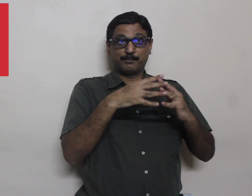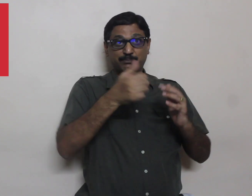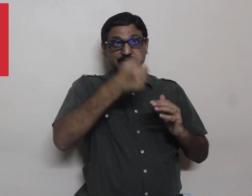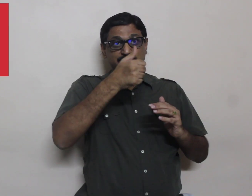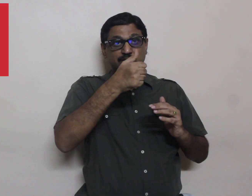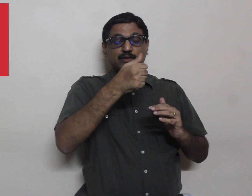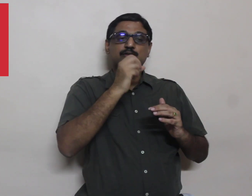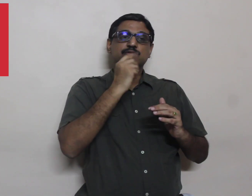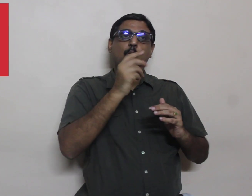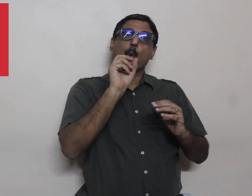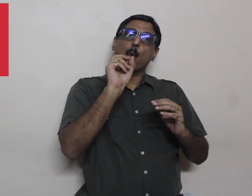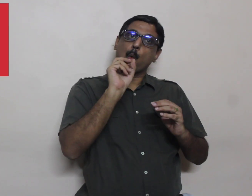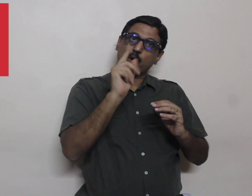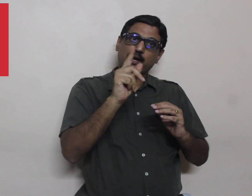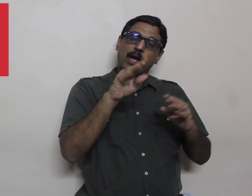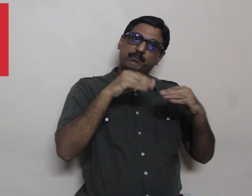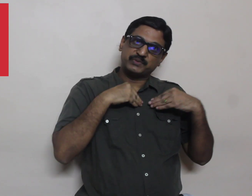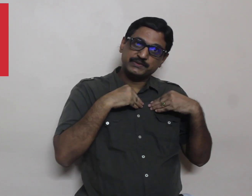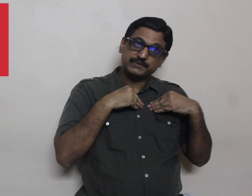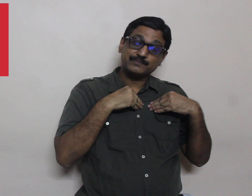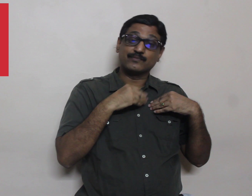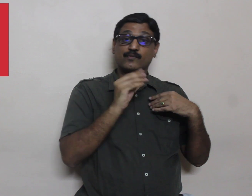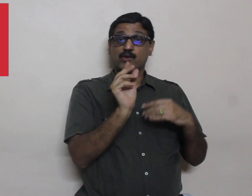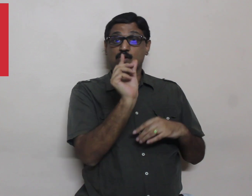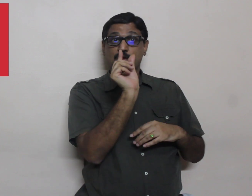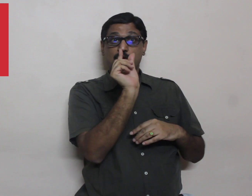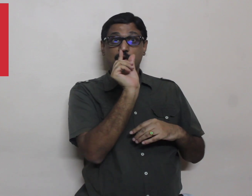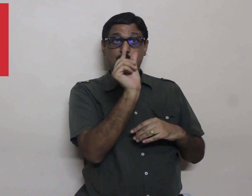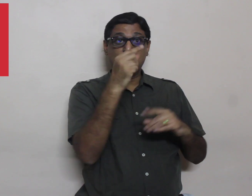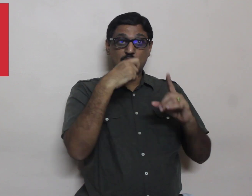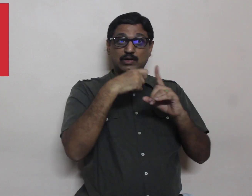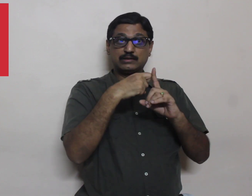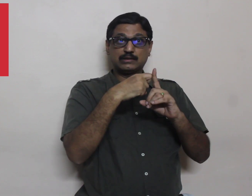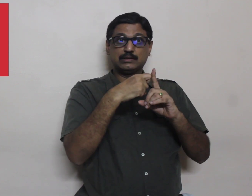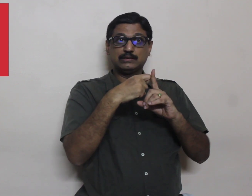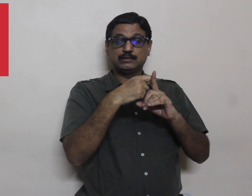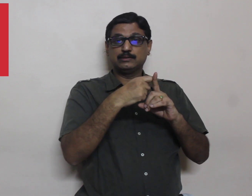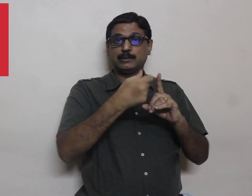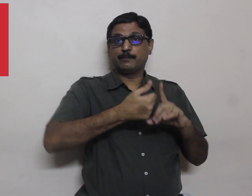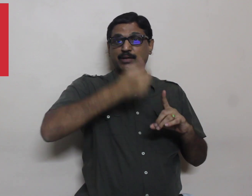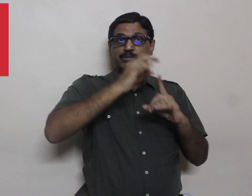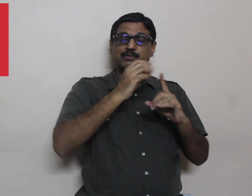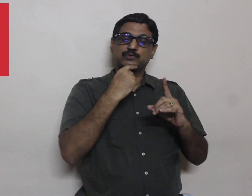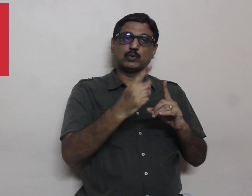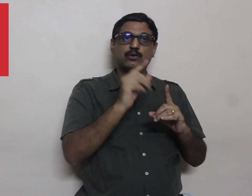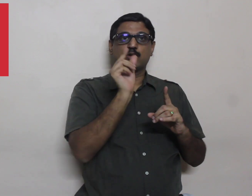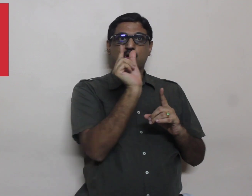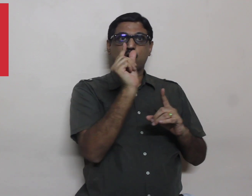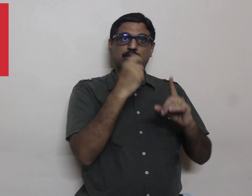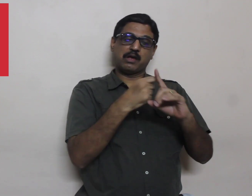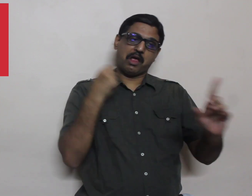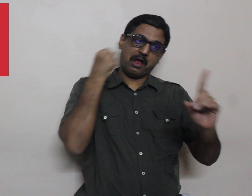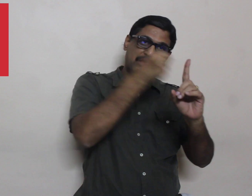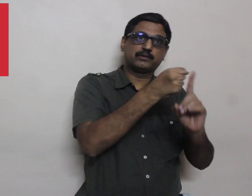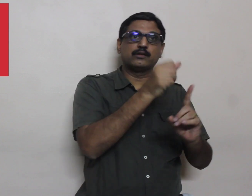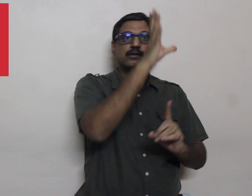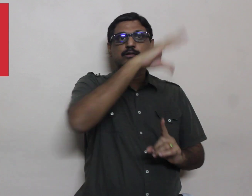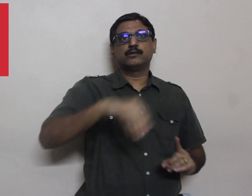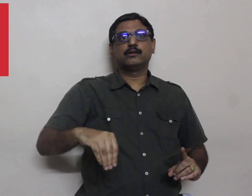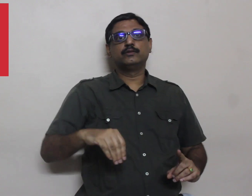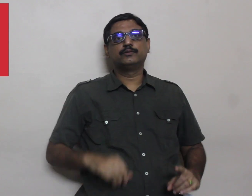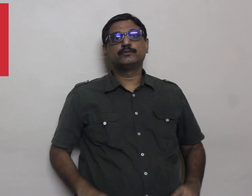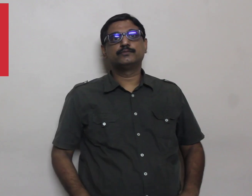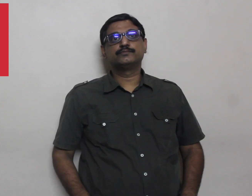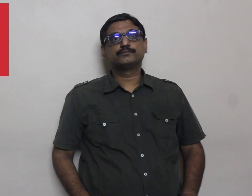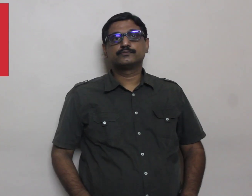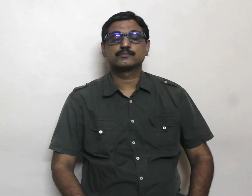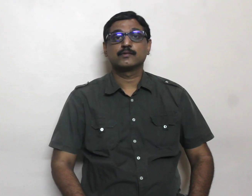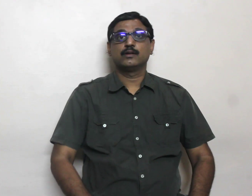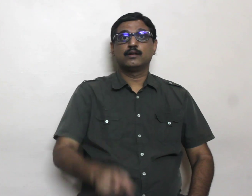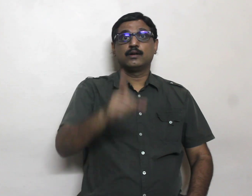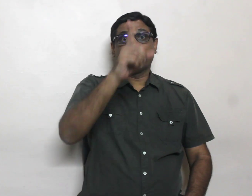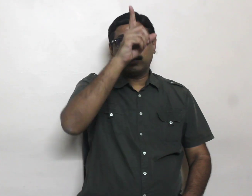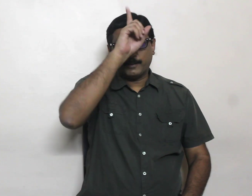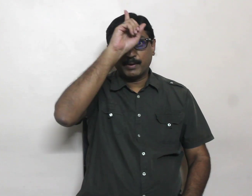The US President agreed to the UK's PM's idea to invade Italy.